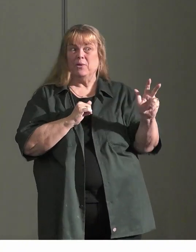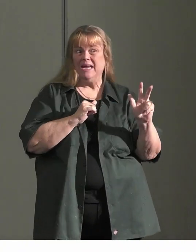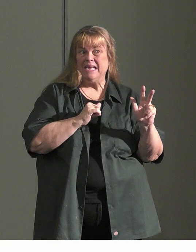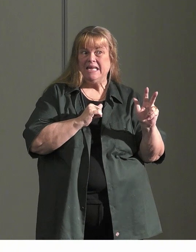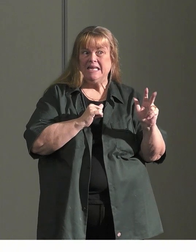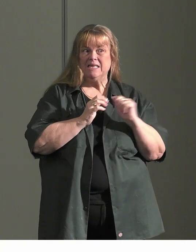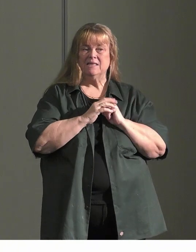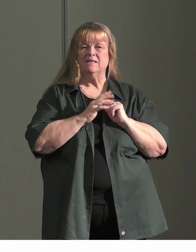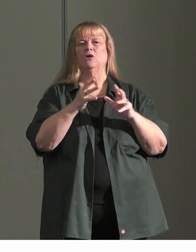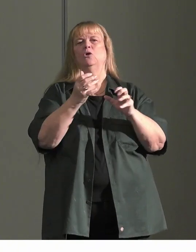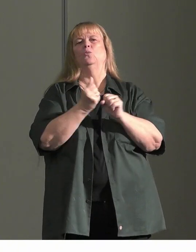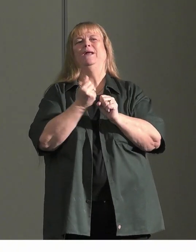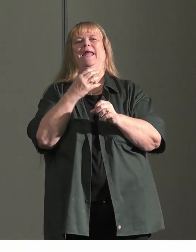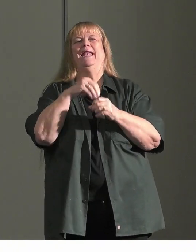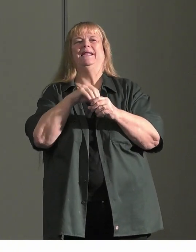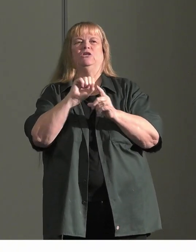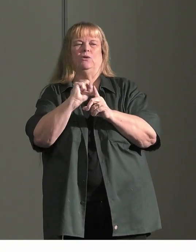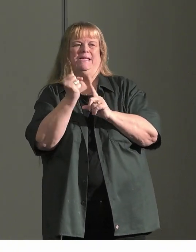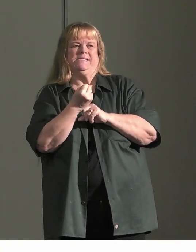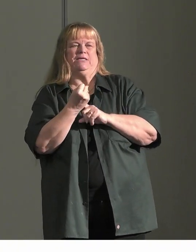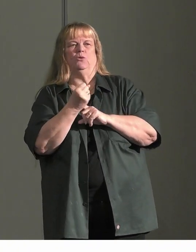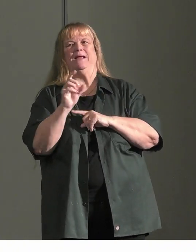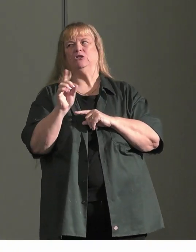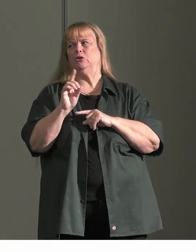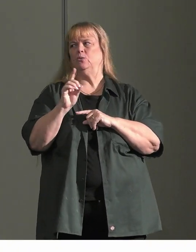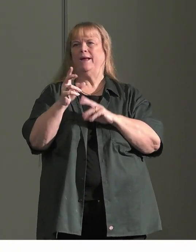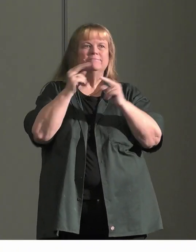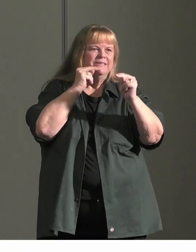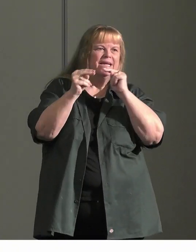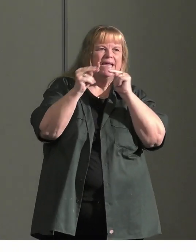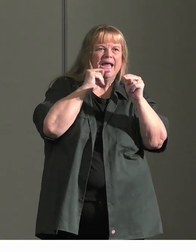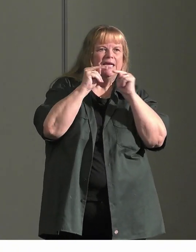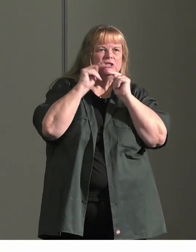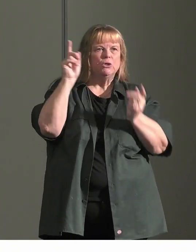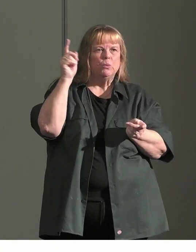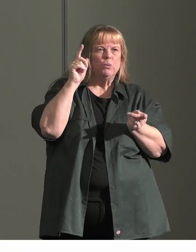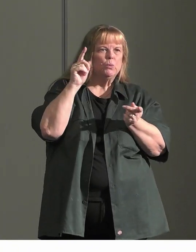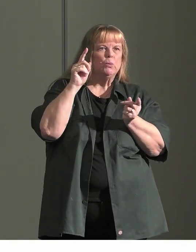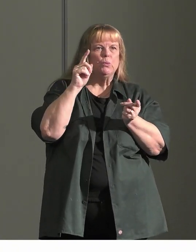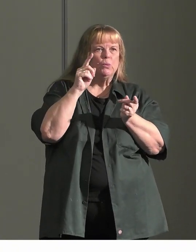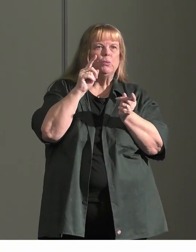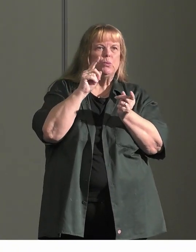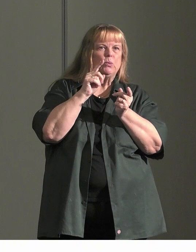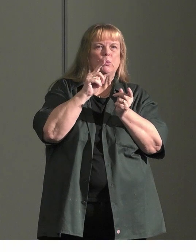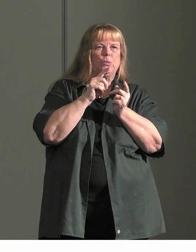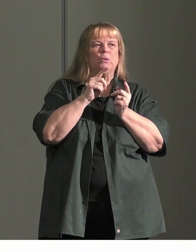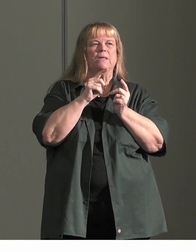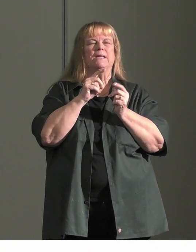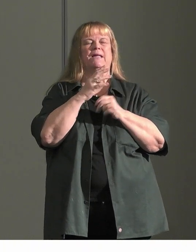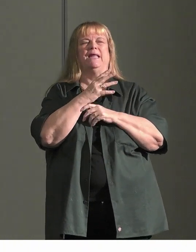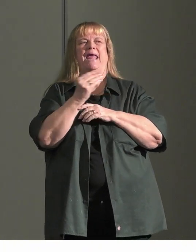And you get into the situation where you are negotiating down the participant pool. We said